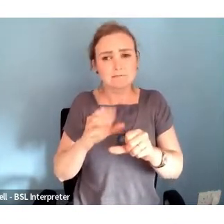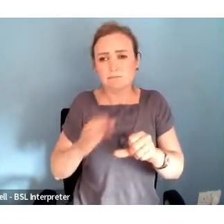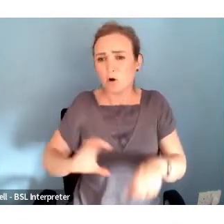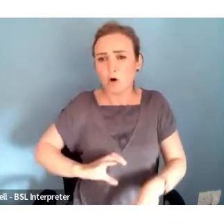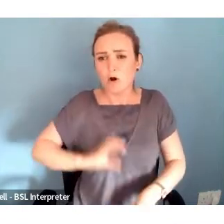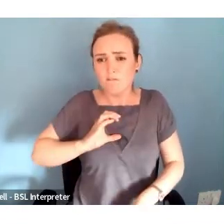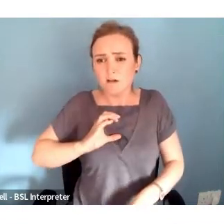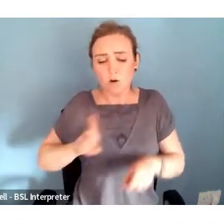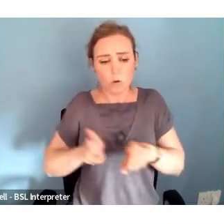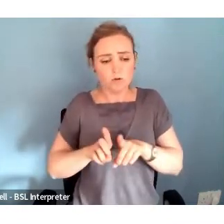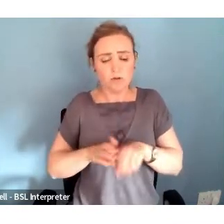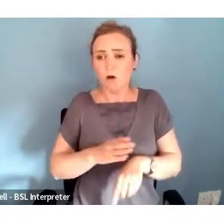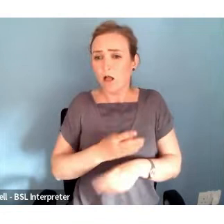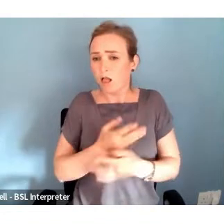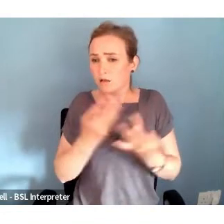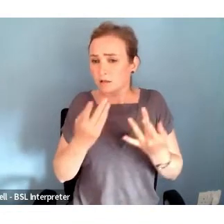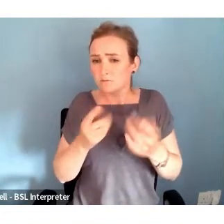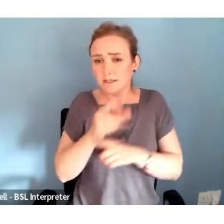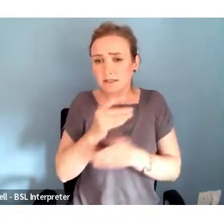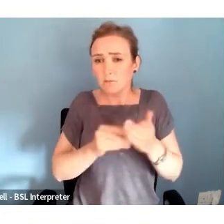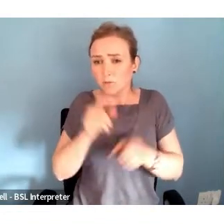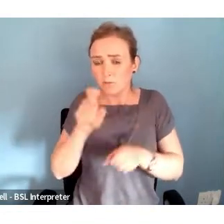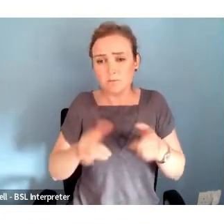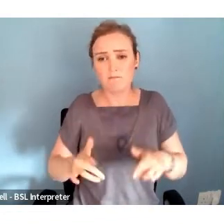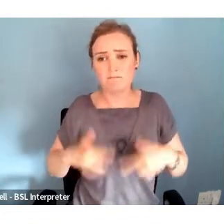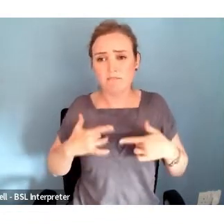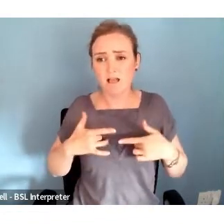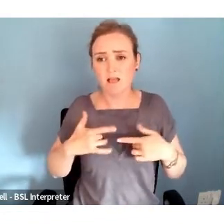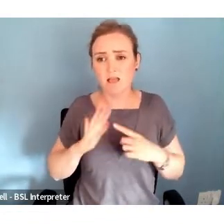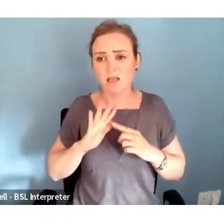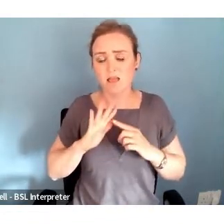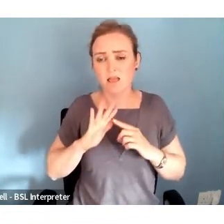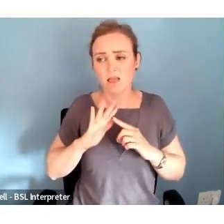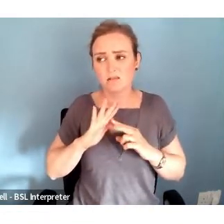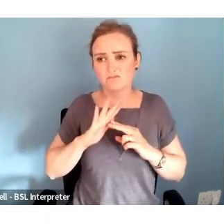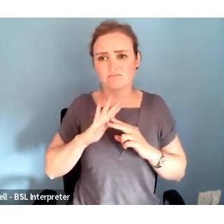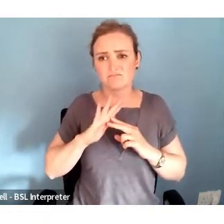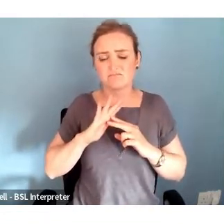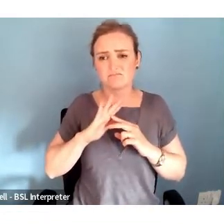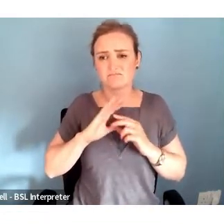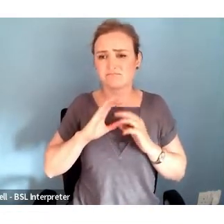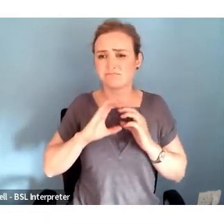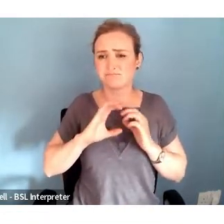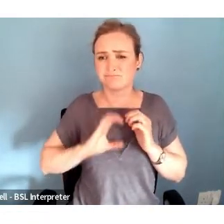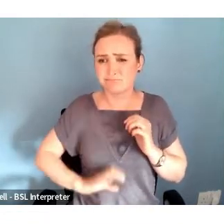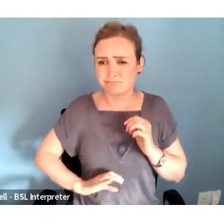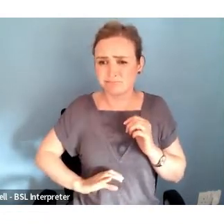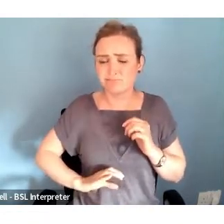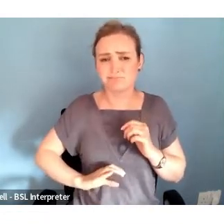, because of the constant rejection; it was about well, is there any point in me even applying because I won't